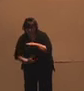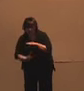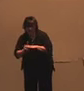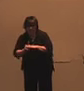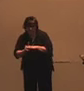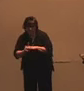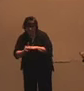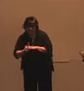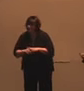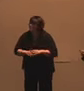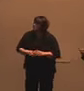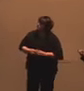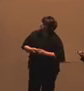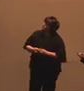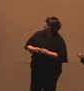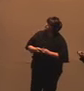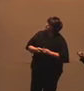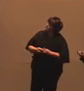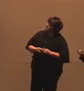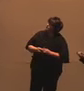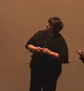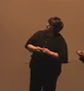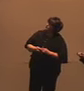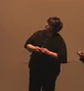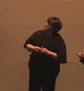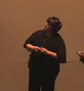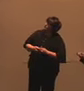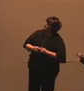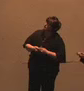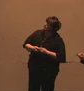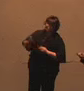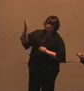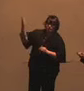Or, yeah, in this, for example, this area,